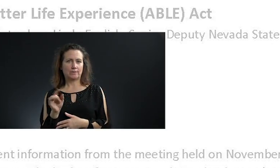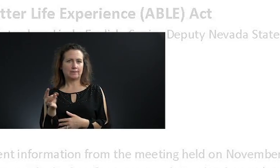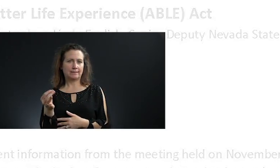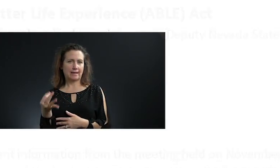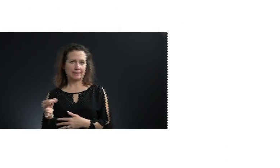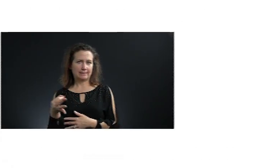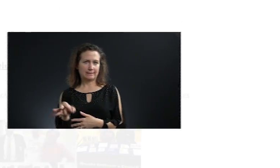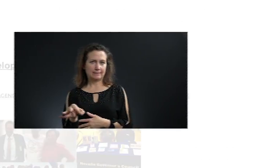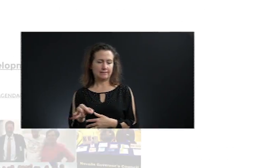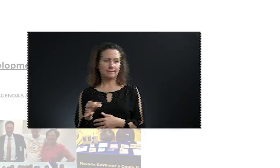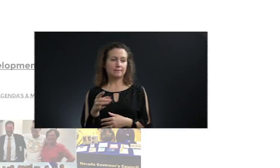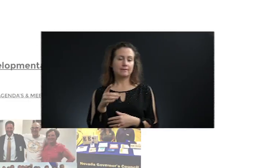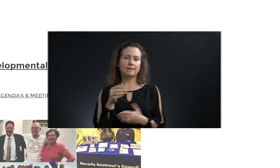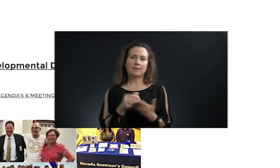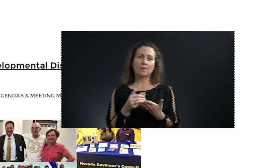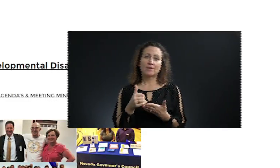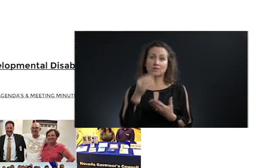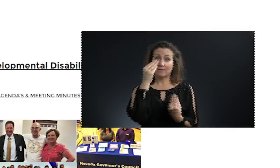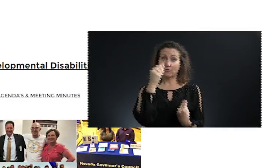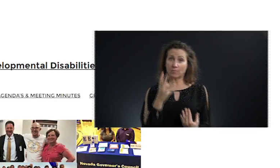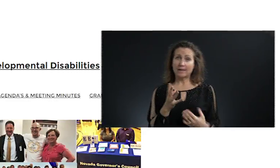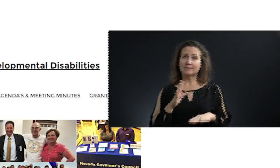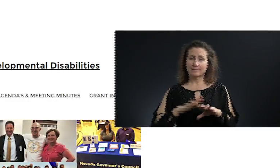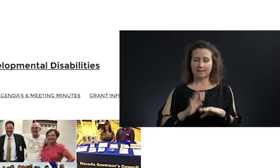the Budget information can be found at our website at